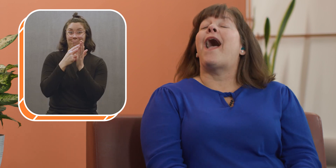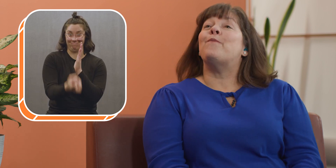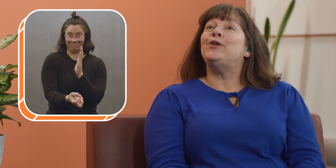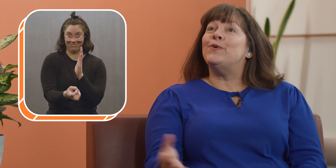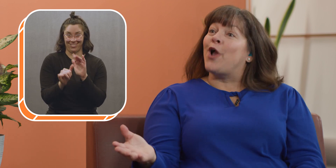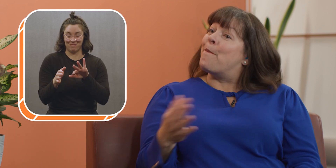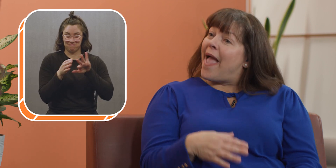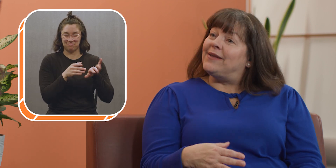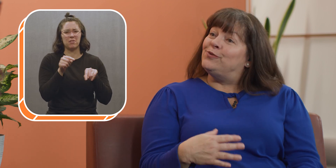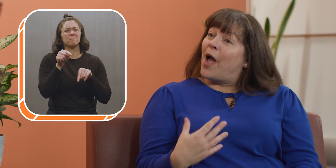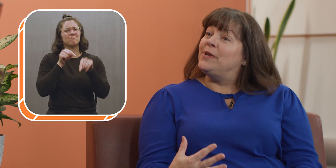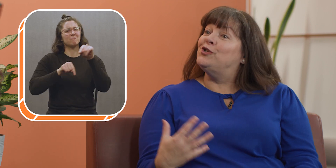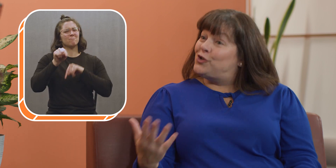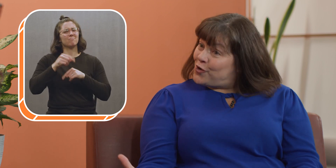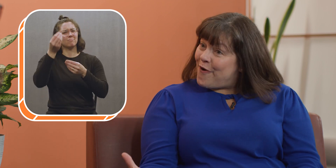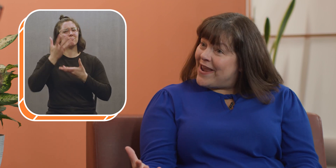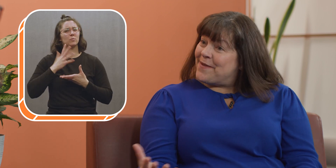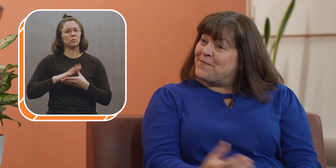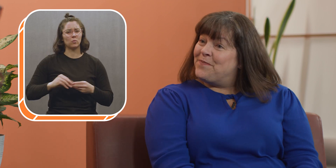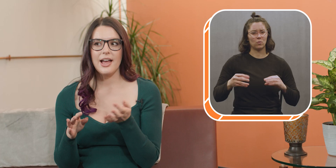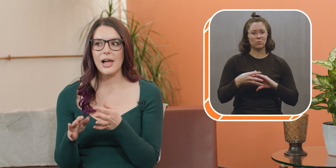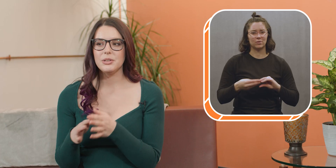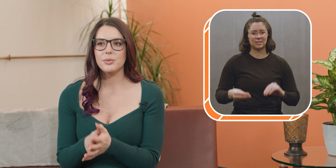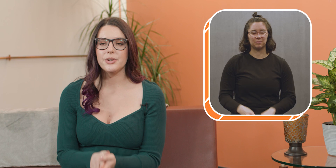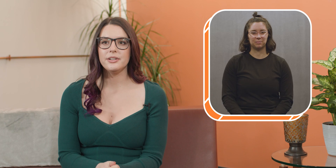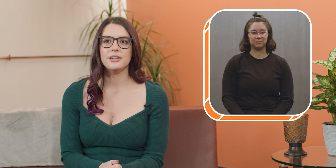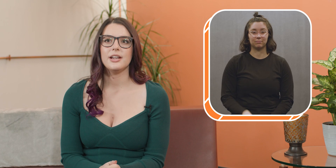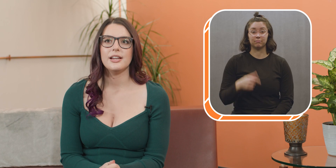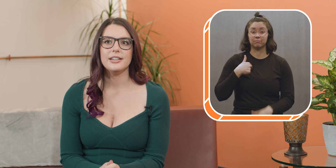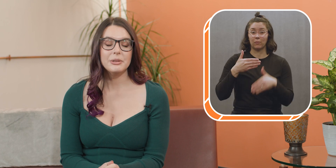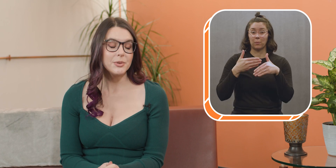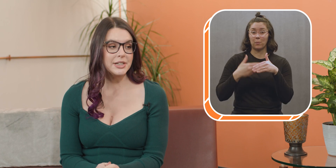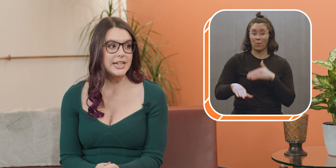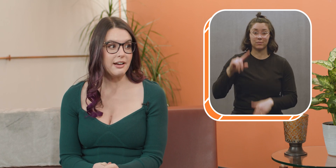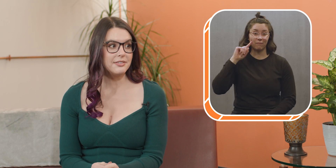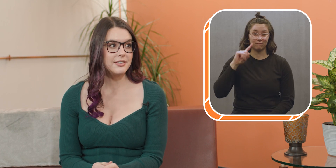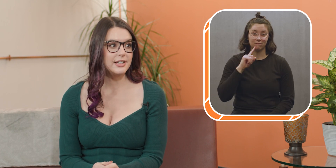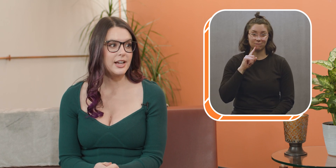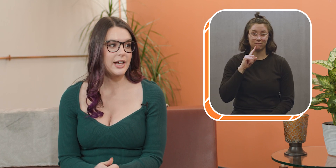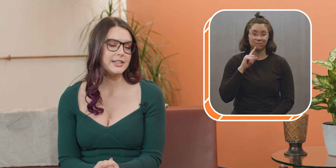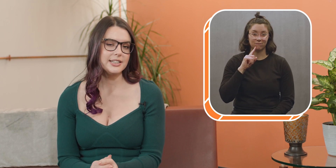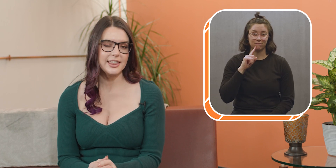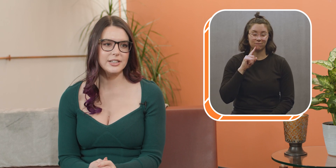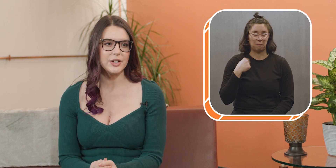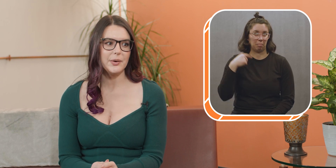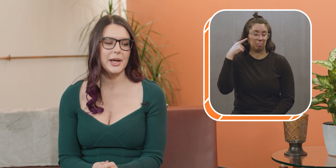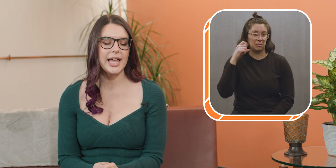I want you to go back and tell me your story. I was born, I was born deaf. At least I think so.